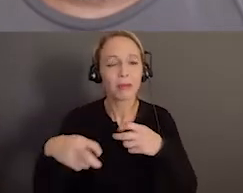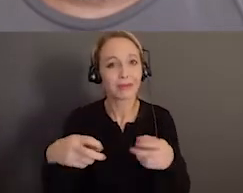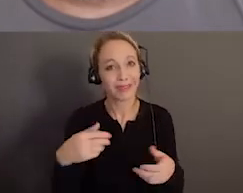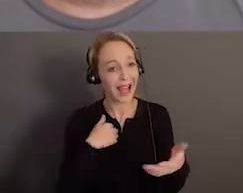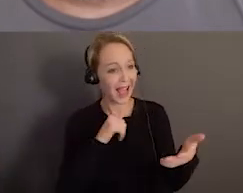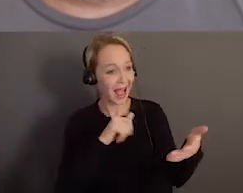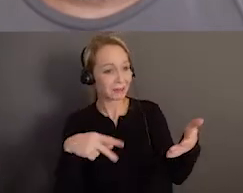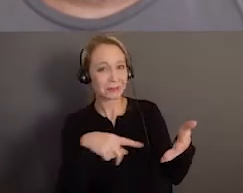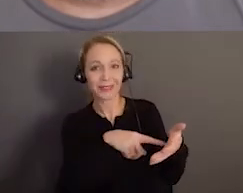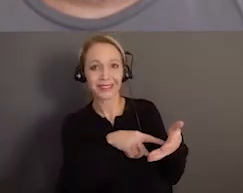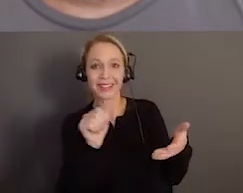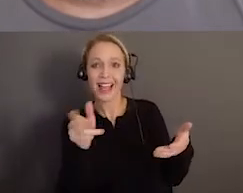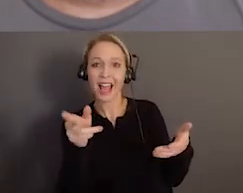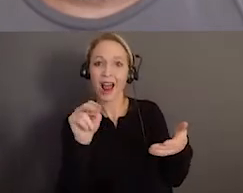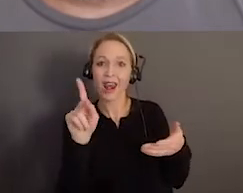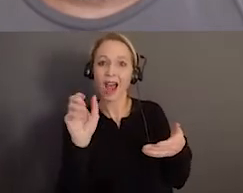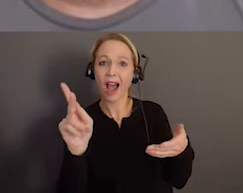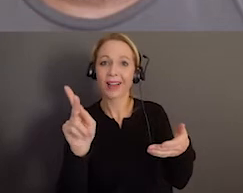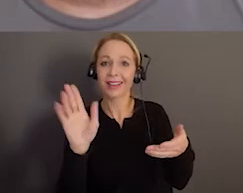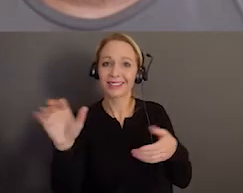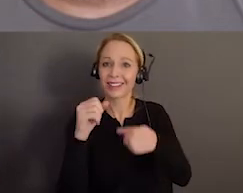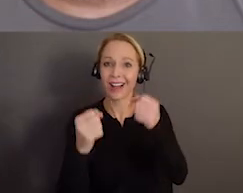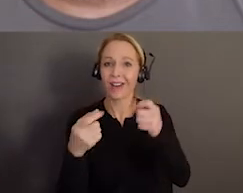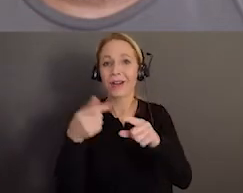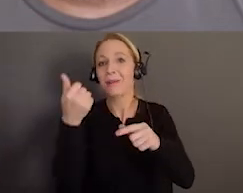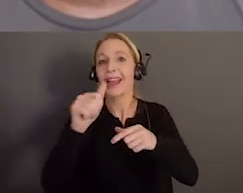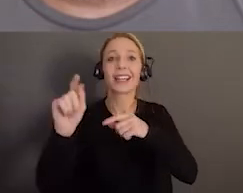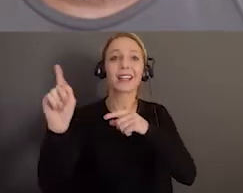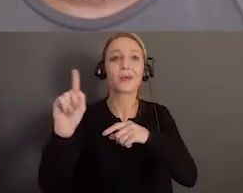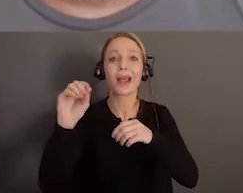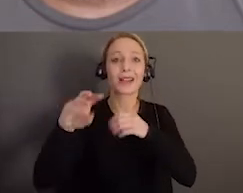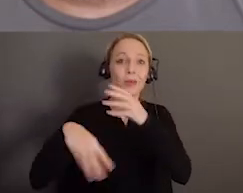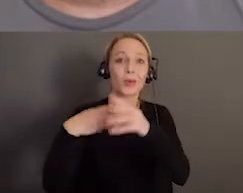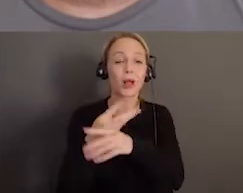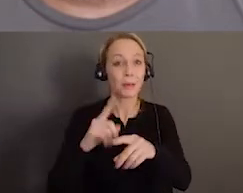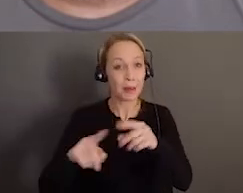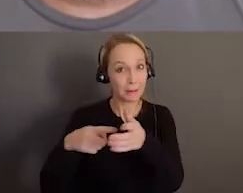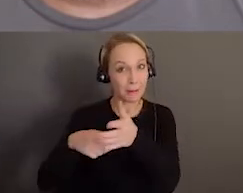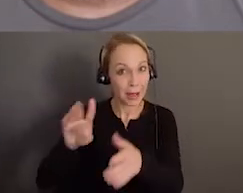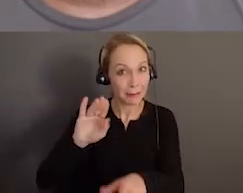WORLD AND WHEN IT CAME TIME TO PAY THE BILL FOR THE